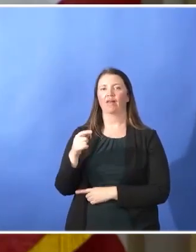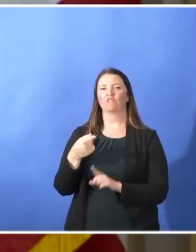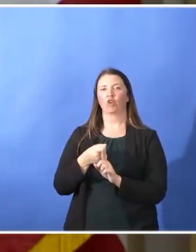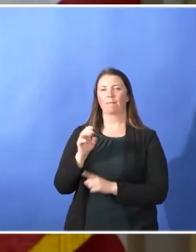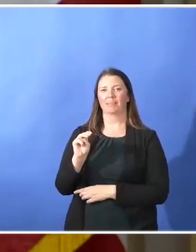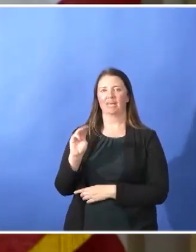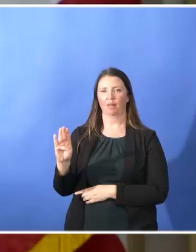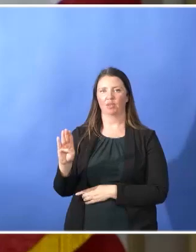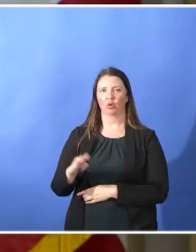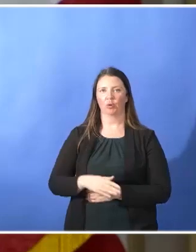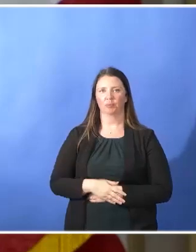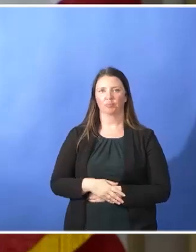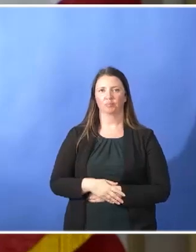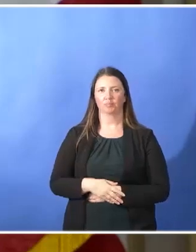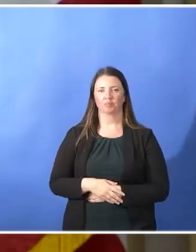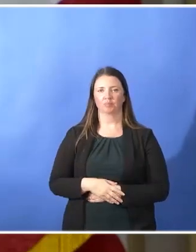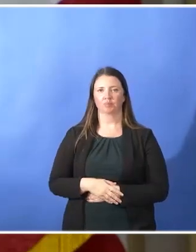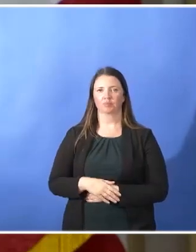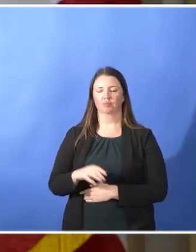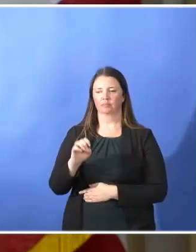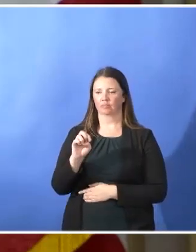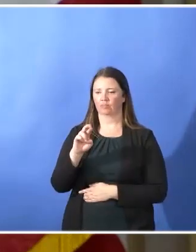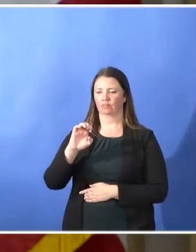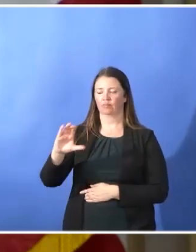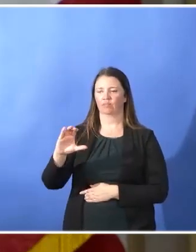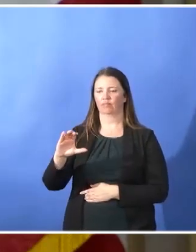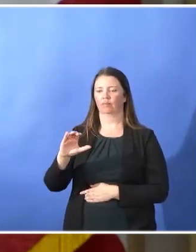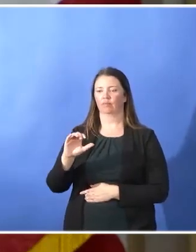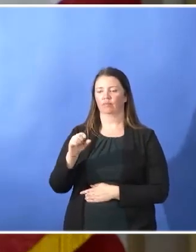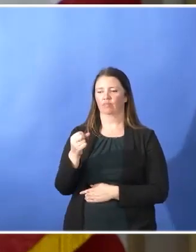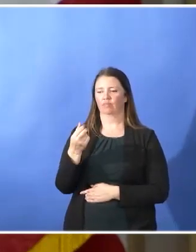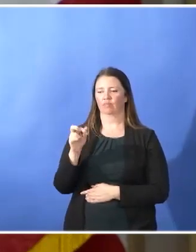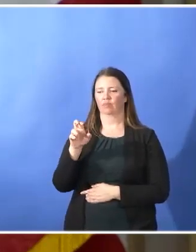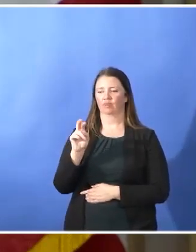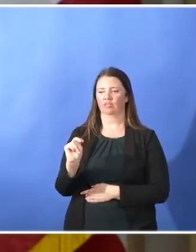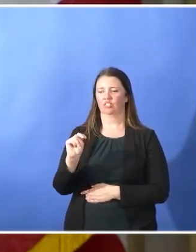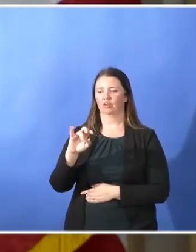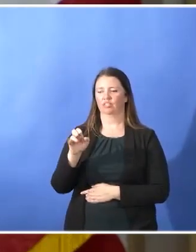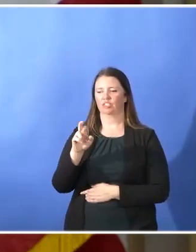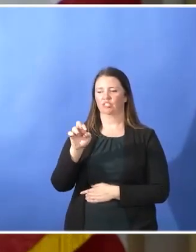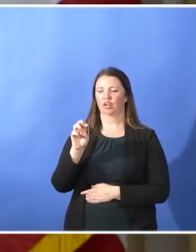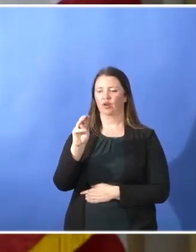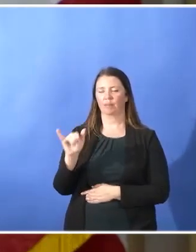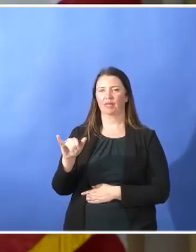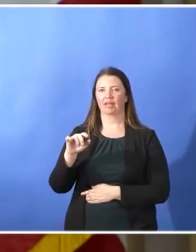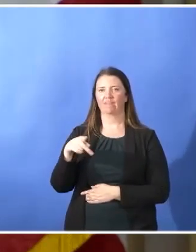THE MEDIA BUREAU, ERIC, SHARON, JEREMY, PHILIP, AND ASHLEY FROM THE ENFORCEMENT BUREAU. DAIQUIRI FROM THE WIRELINE